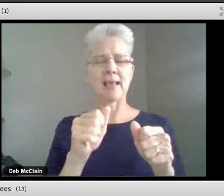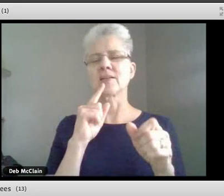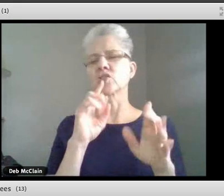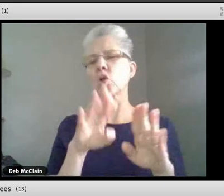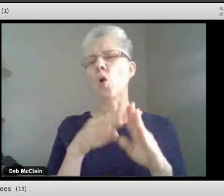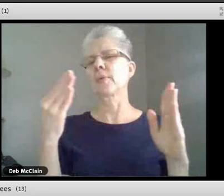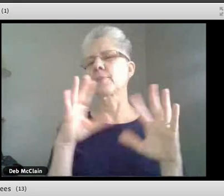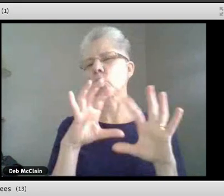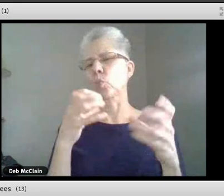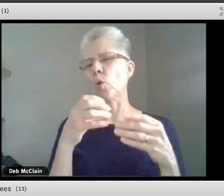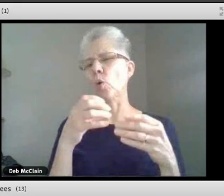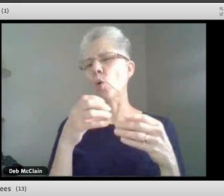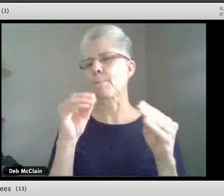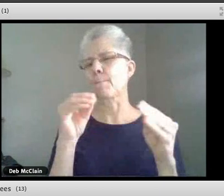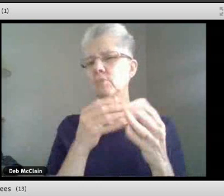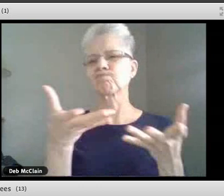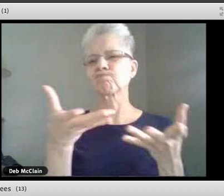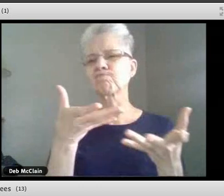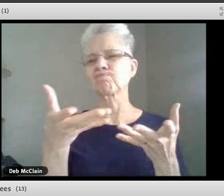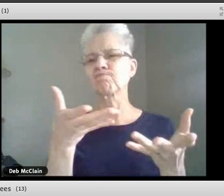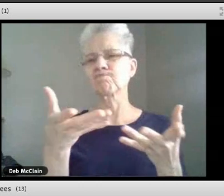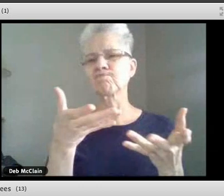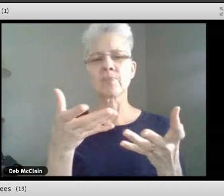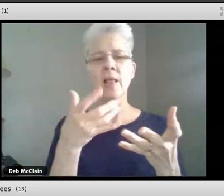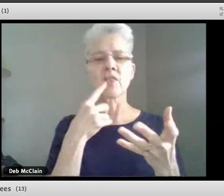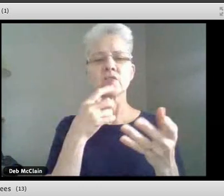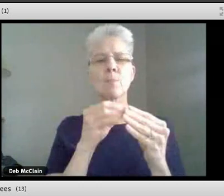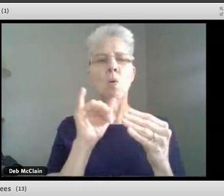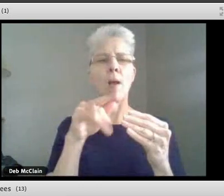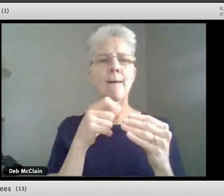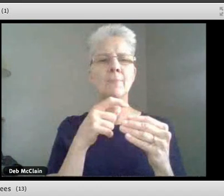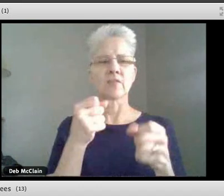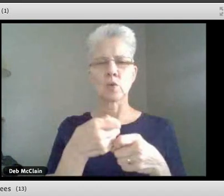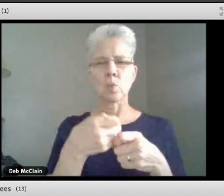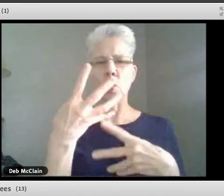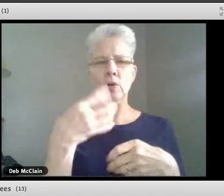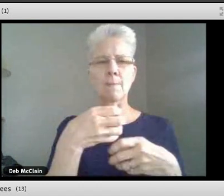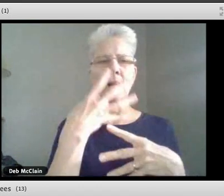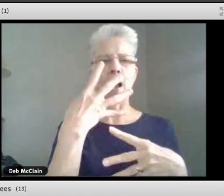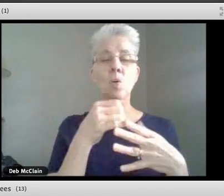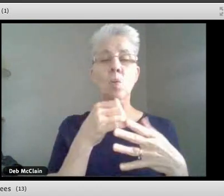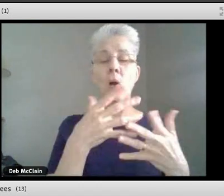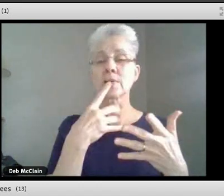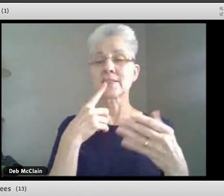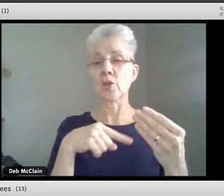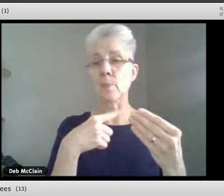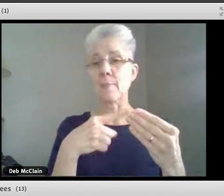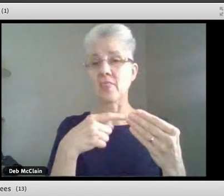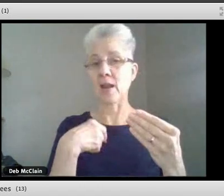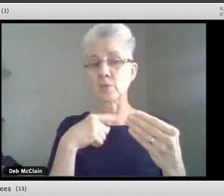if you want to look through them. One of the things I did want to tell you about that I was really surprised about was that the Netflix